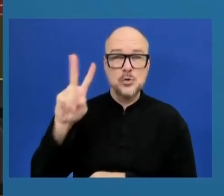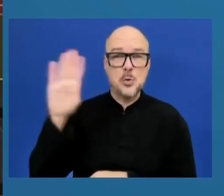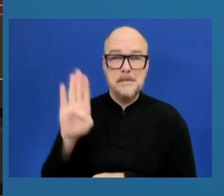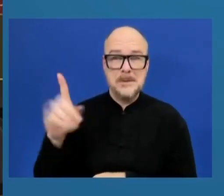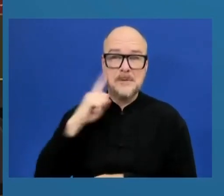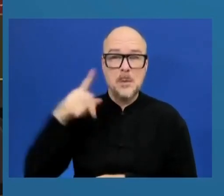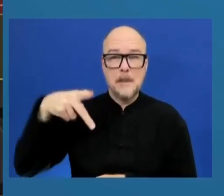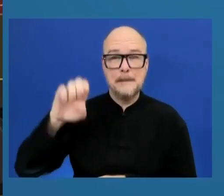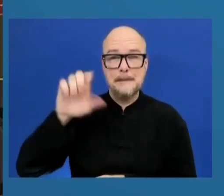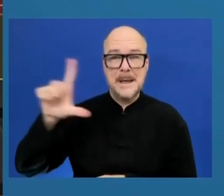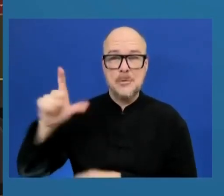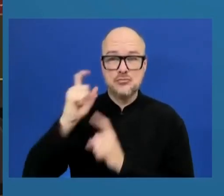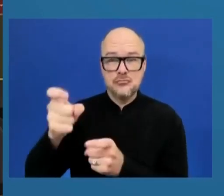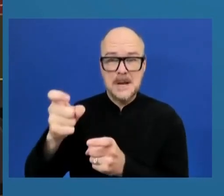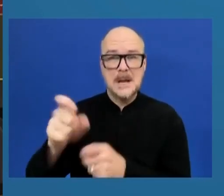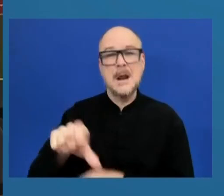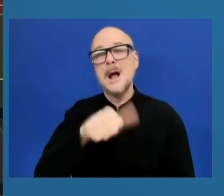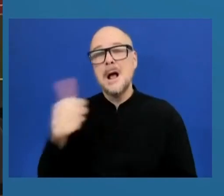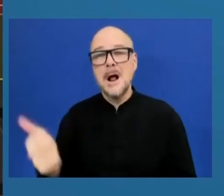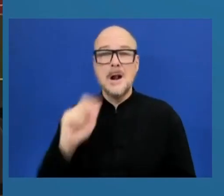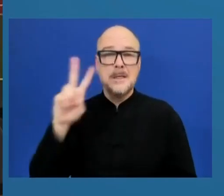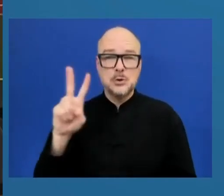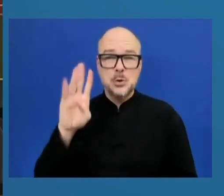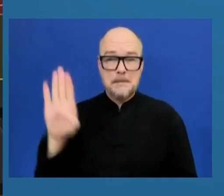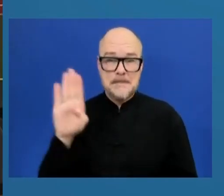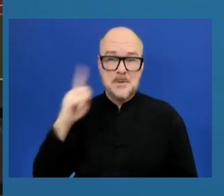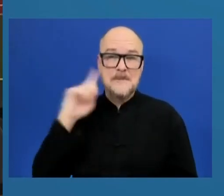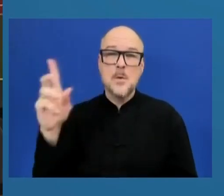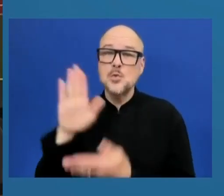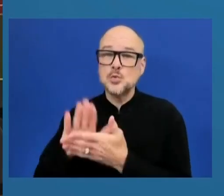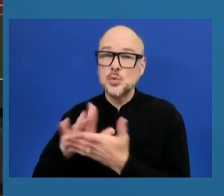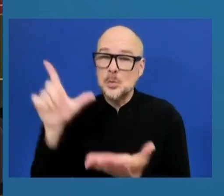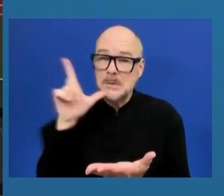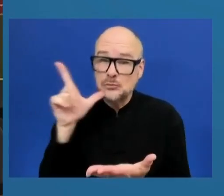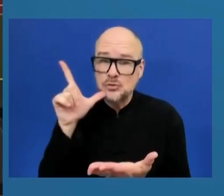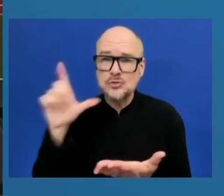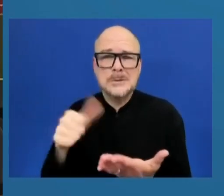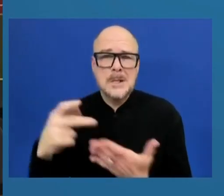by another $2 billion for school lunches and other other programs. So it's critically important to us that